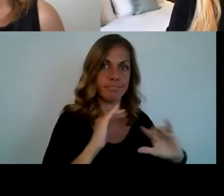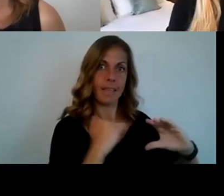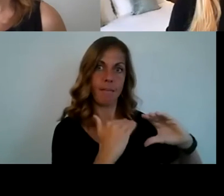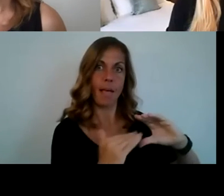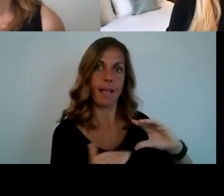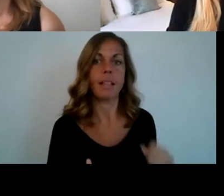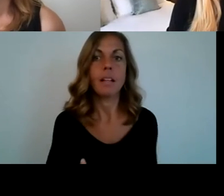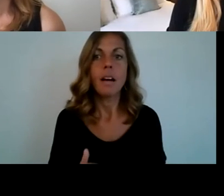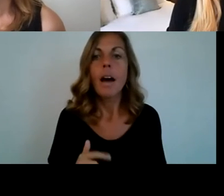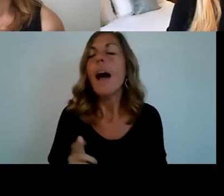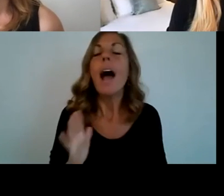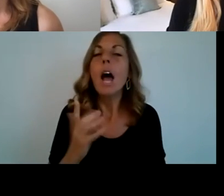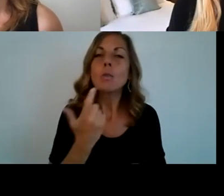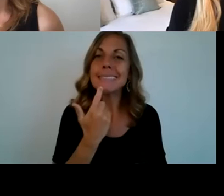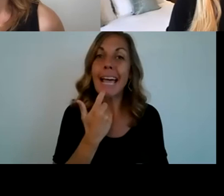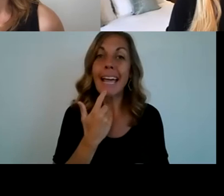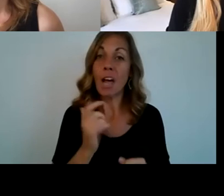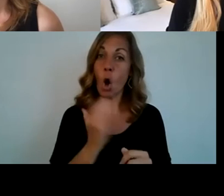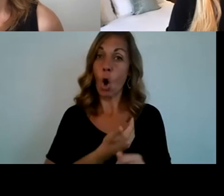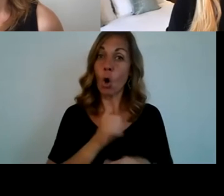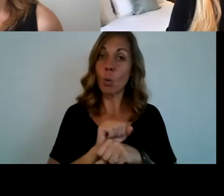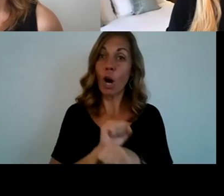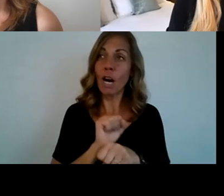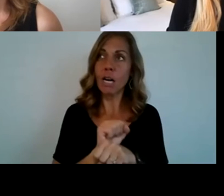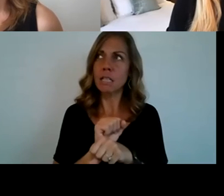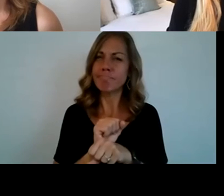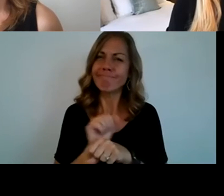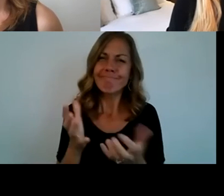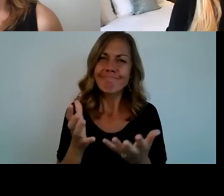things in our line of work that are so urgent that require that kind of fast turnaround.